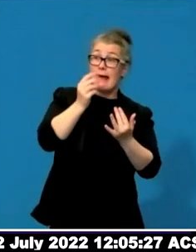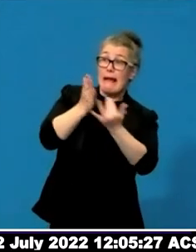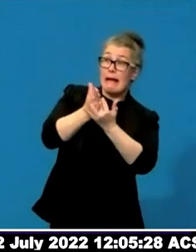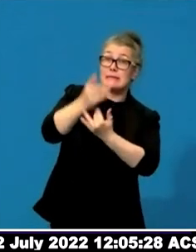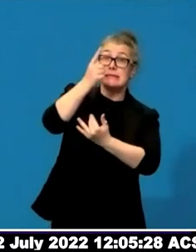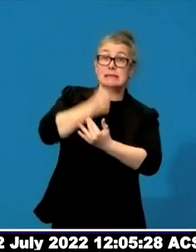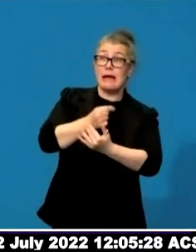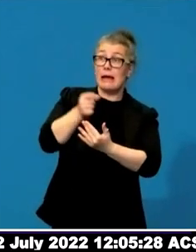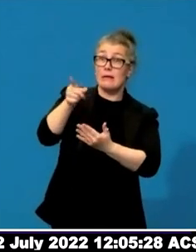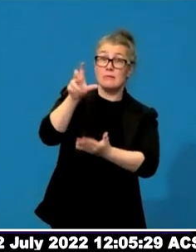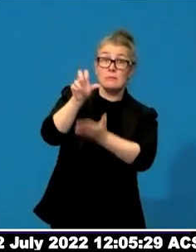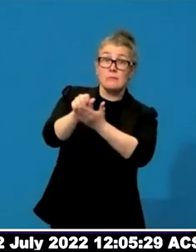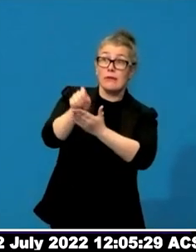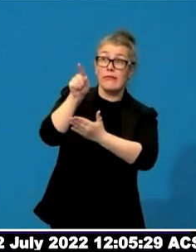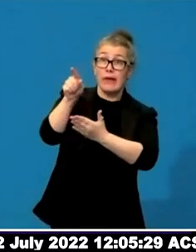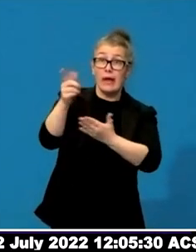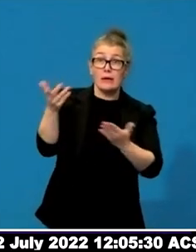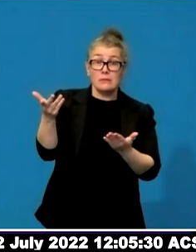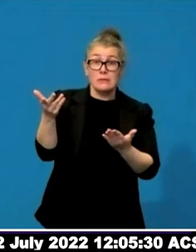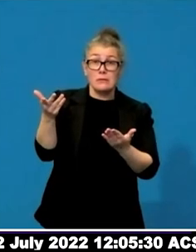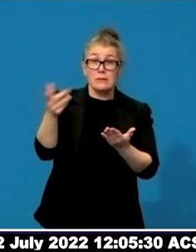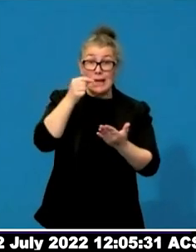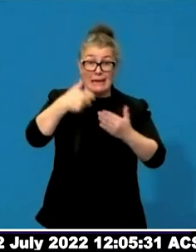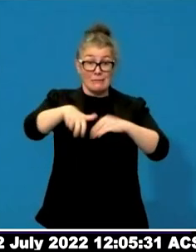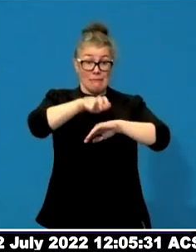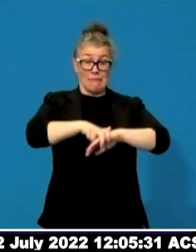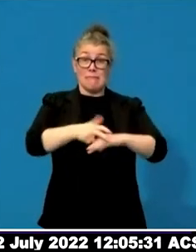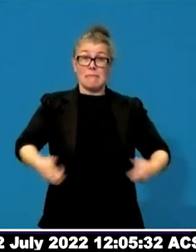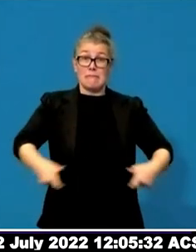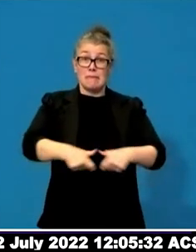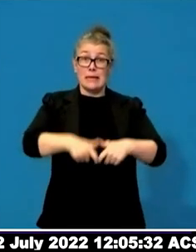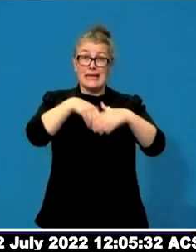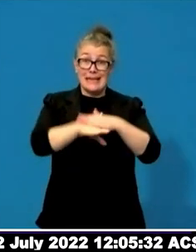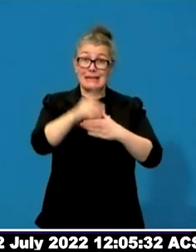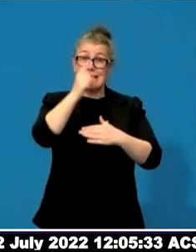and also, you know, if people do need to drive, the car trips and things like that.